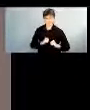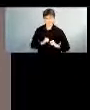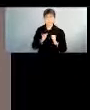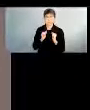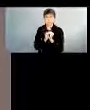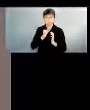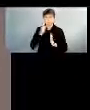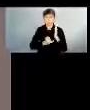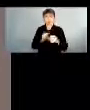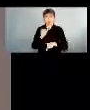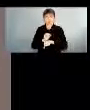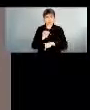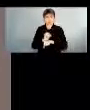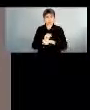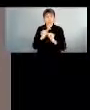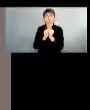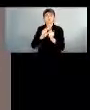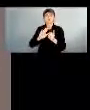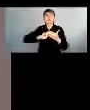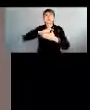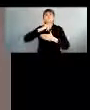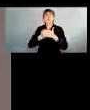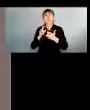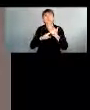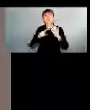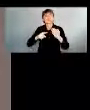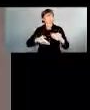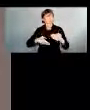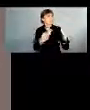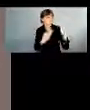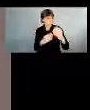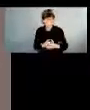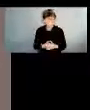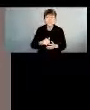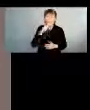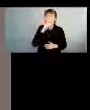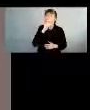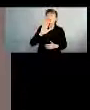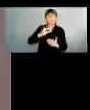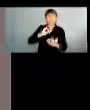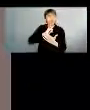of the project that you’re proposing. Who is your artistic community for the project